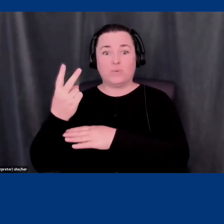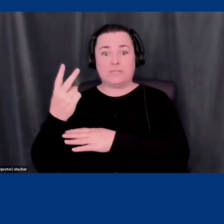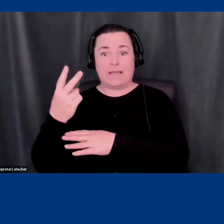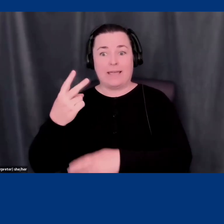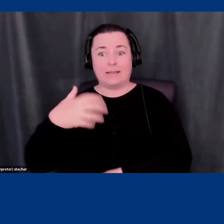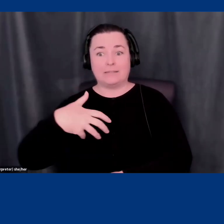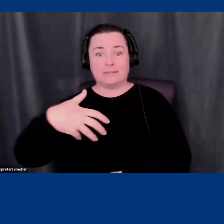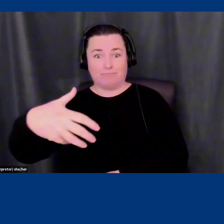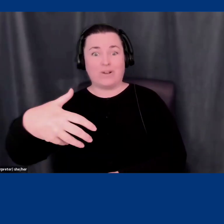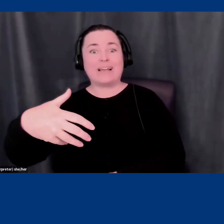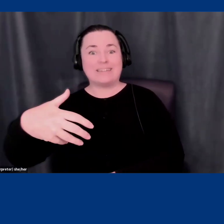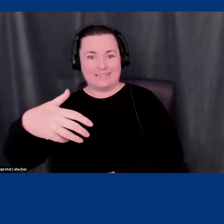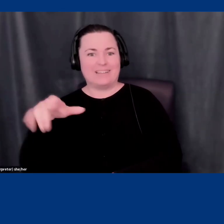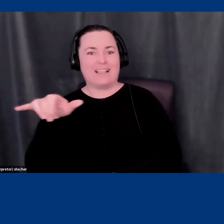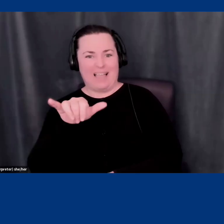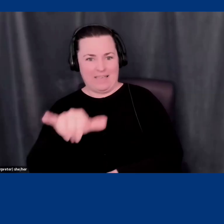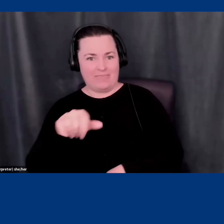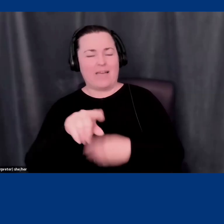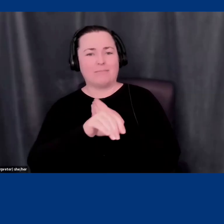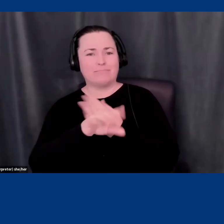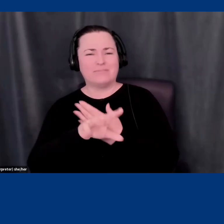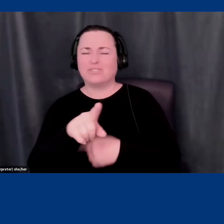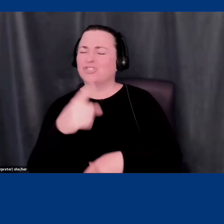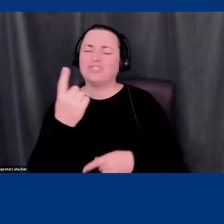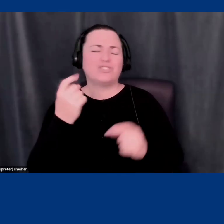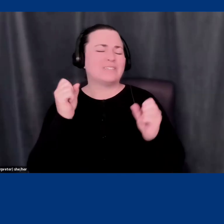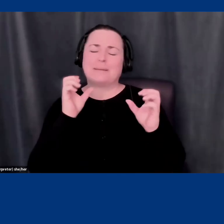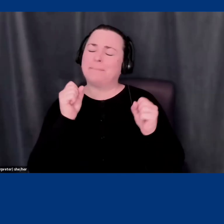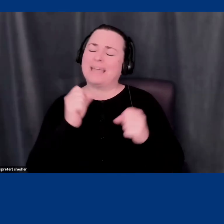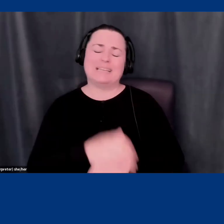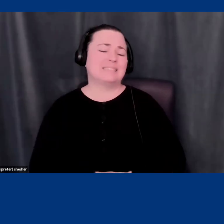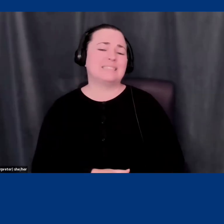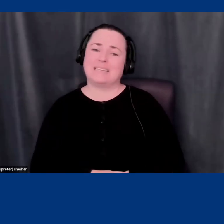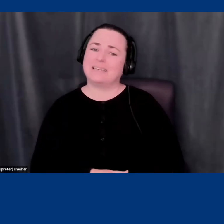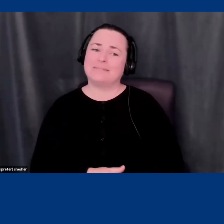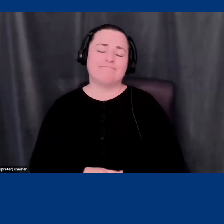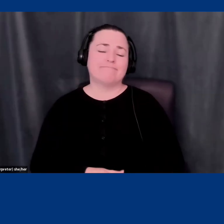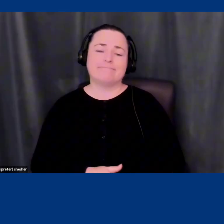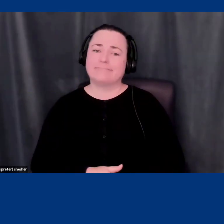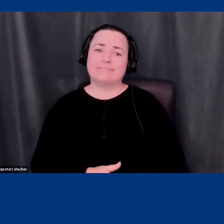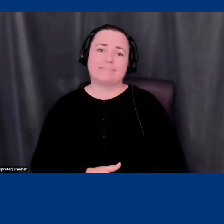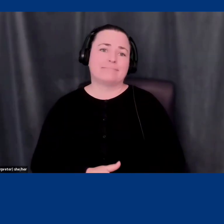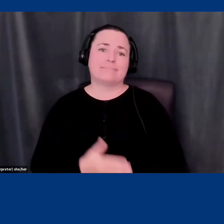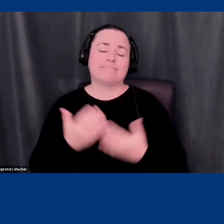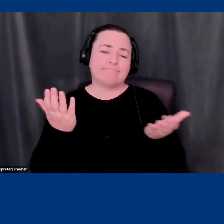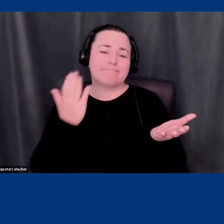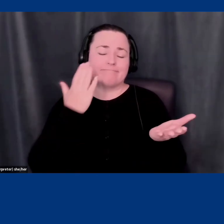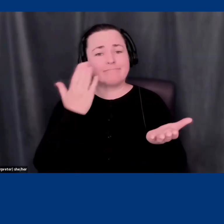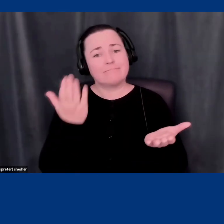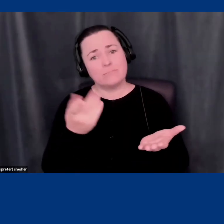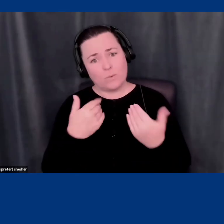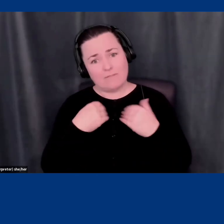I, yeah, she, she's just amazing. I, I don't know. Uh, do you have any other questions for me?